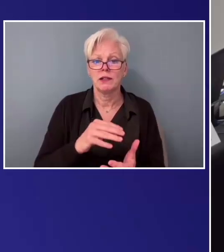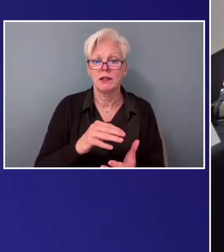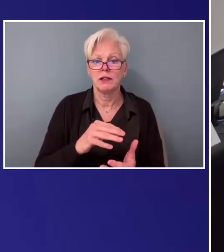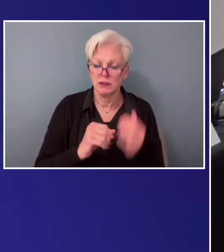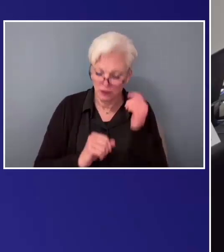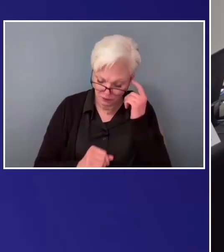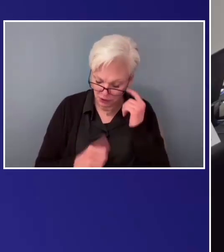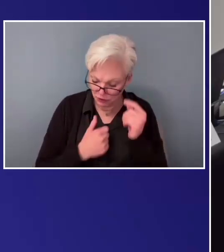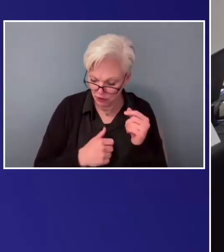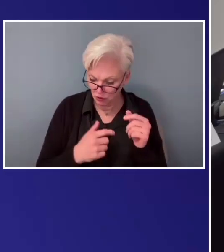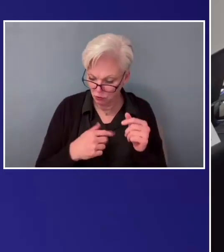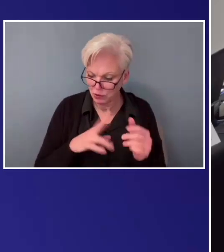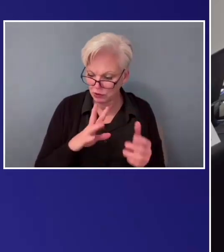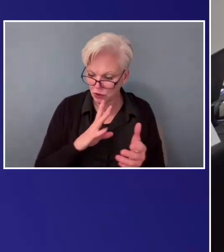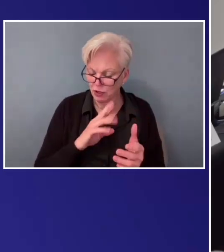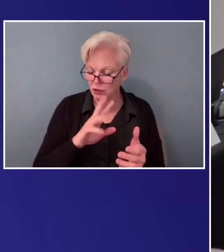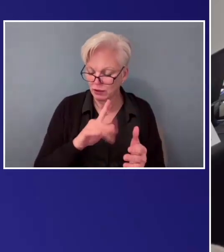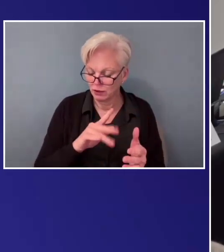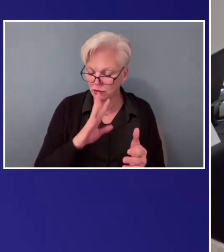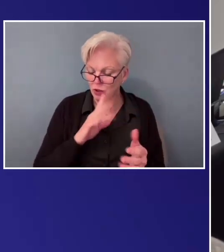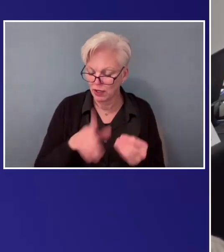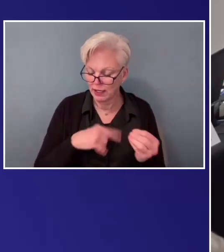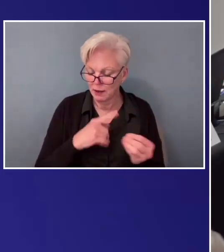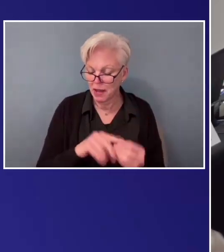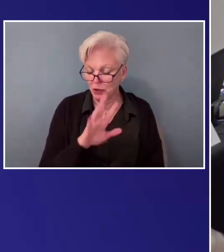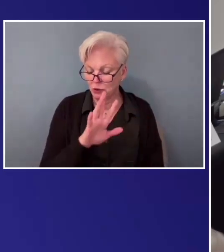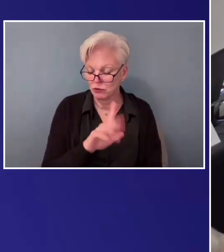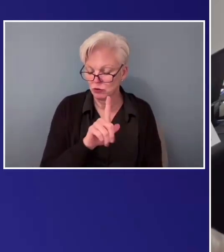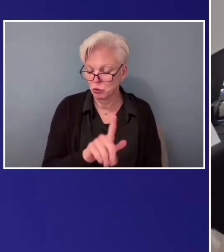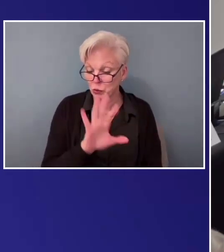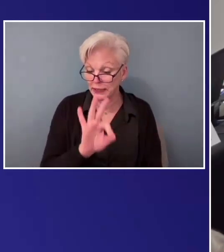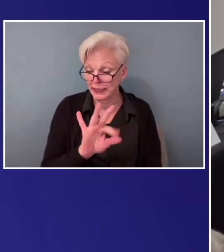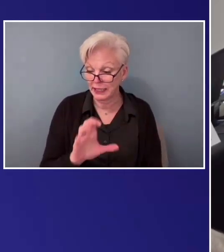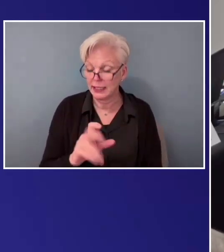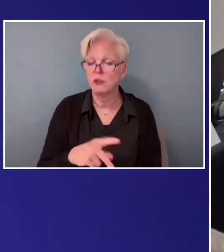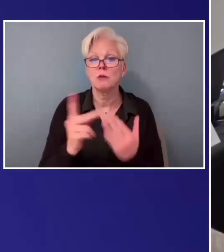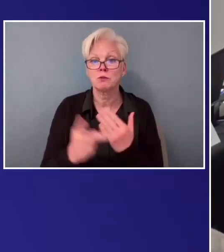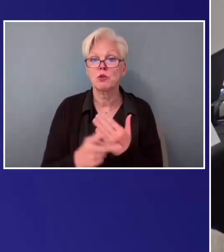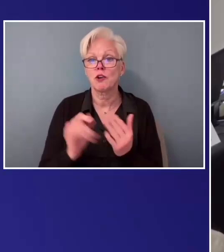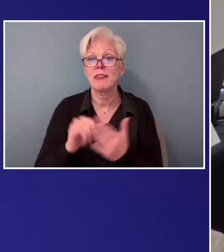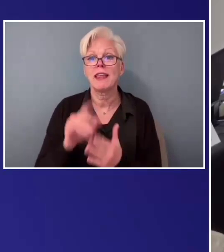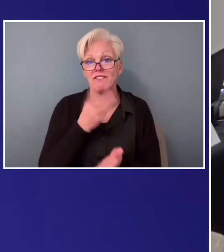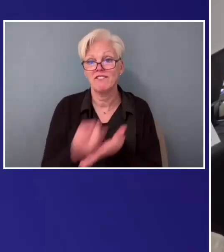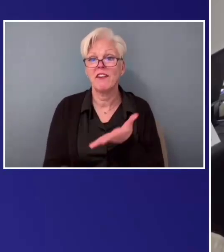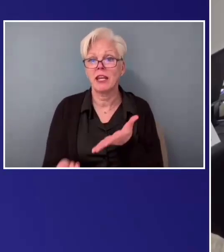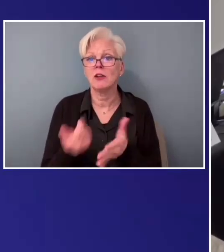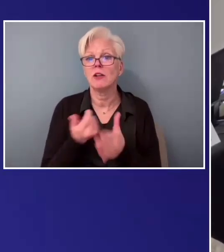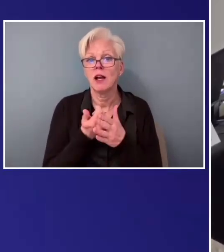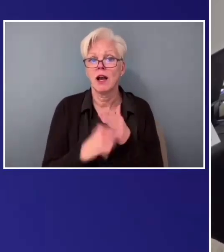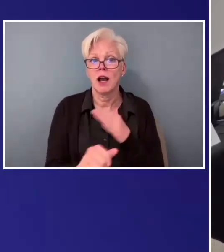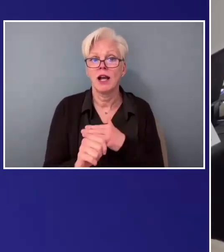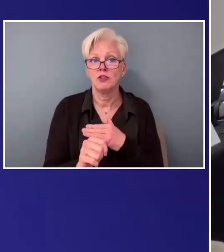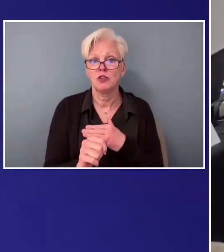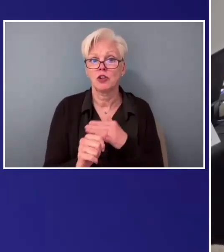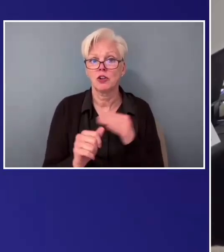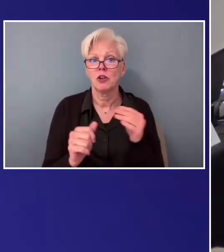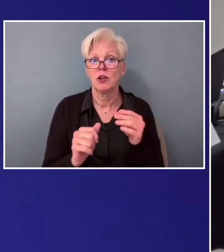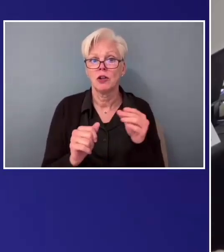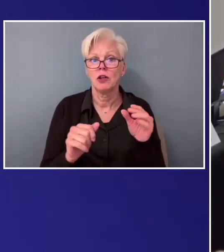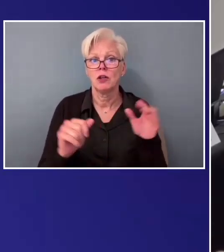direction. We're talking about 28 -- 2,900 programs that, that fail under -- in aggregate, based on what's been shared